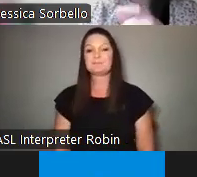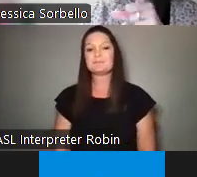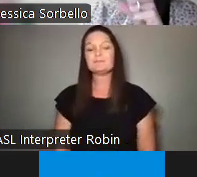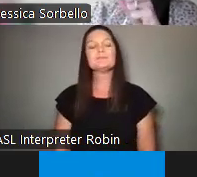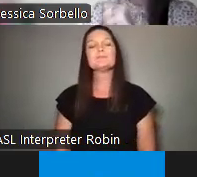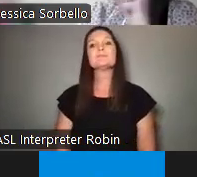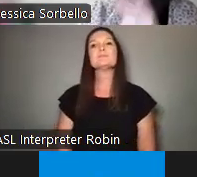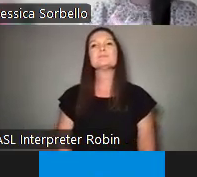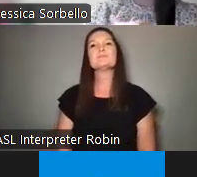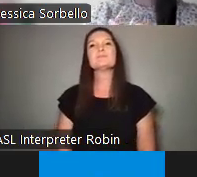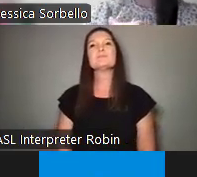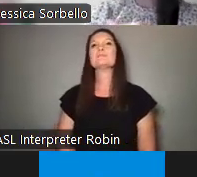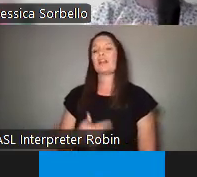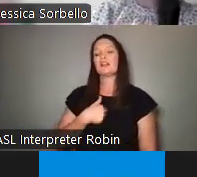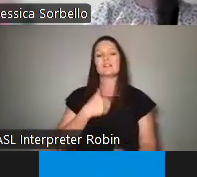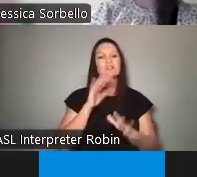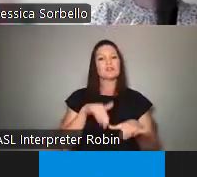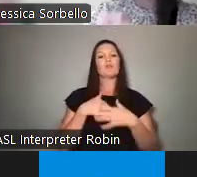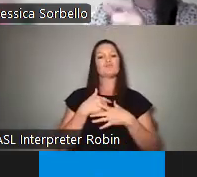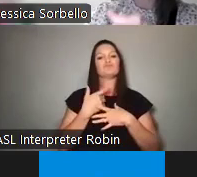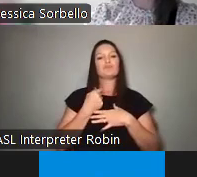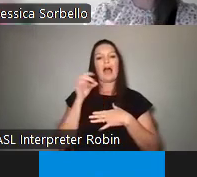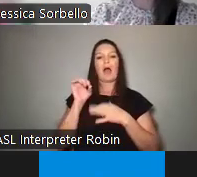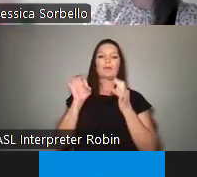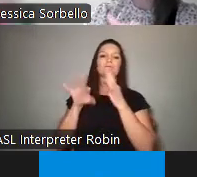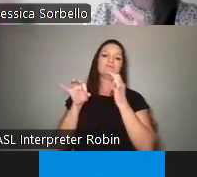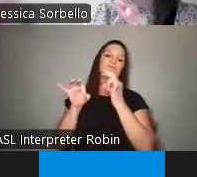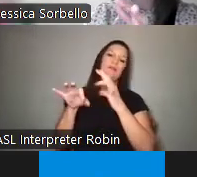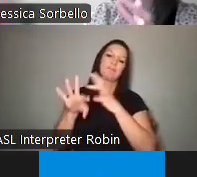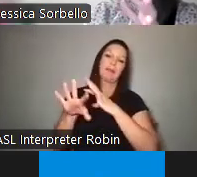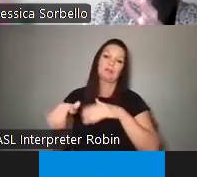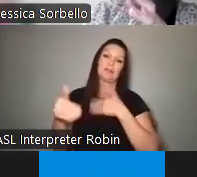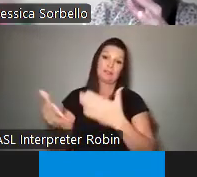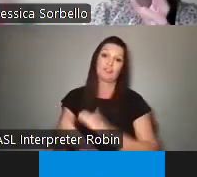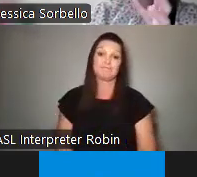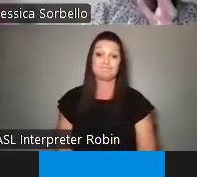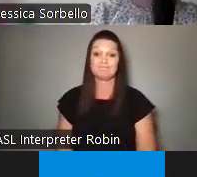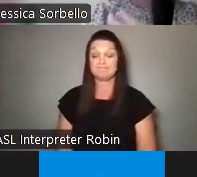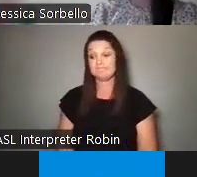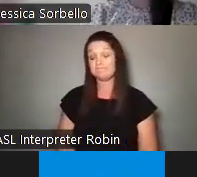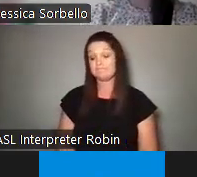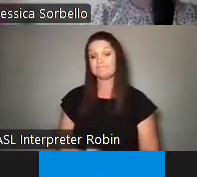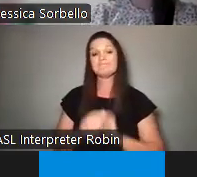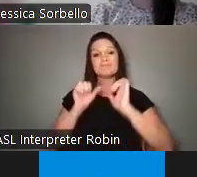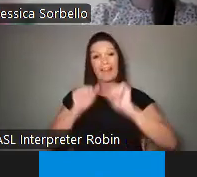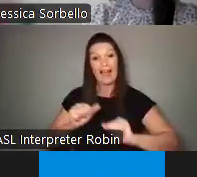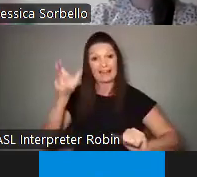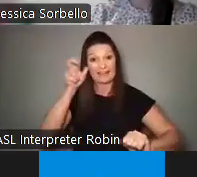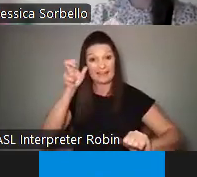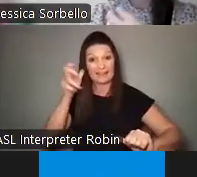is coming from the right place and Moriah I one thousand percent hear you trying to do it to kind of say it